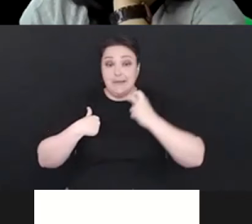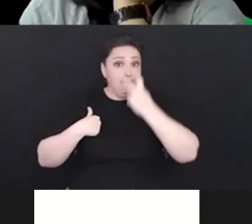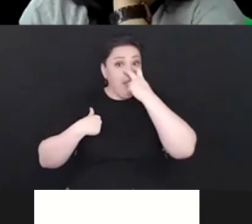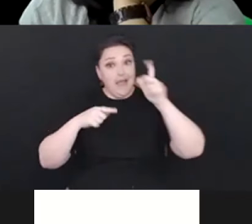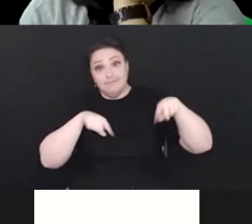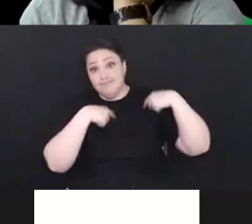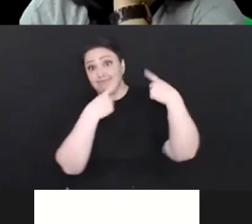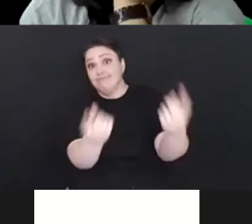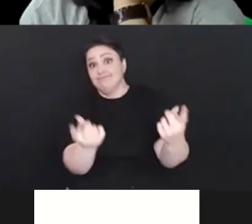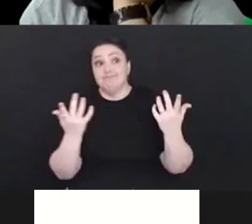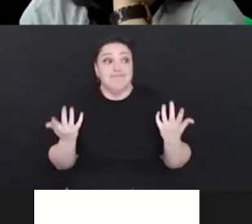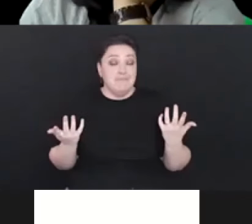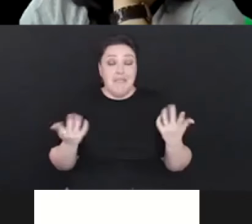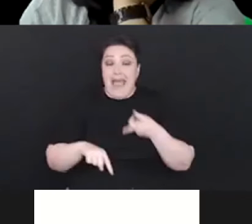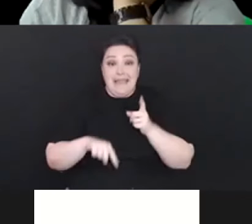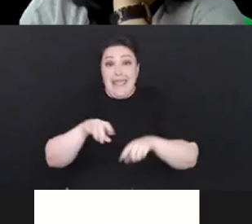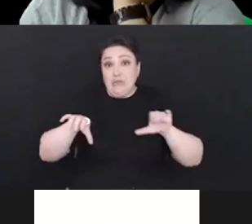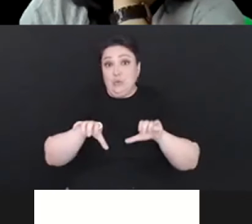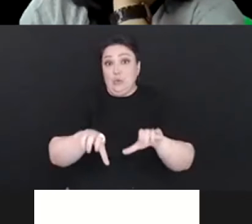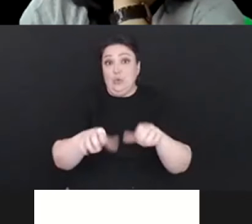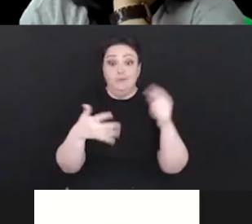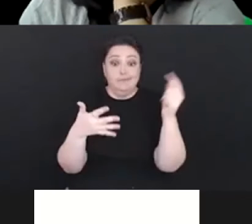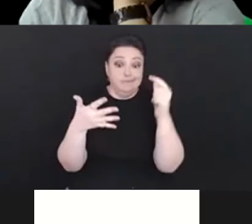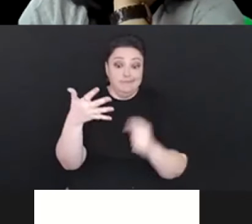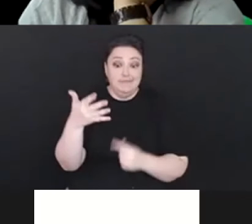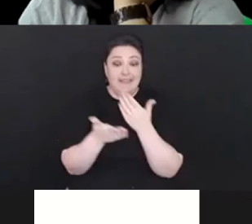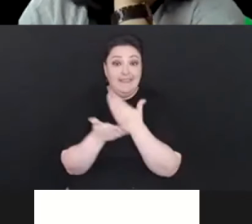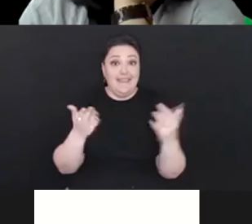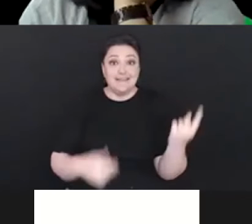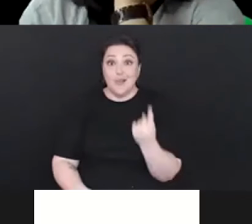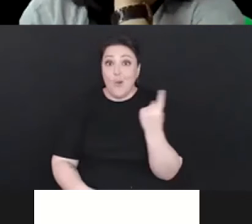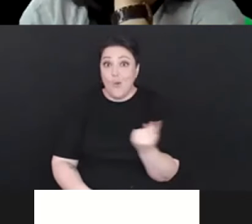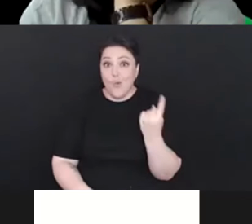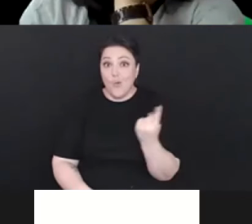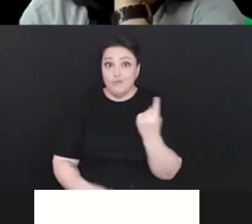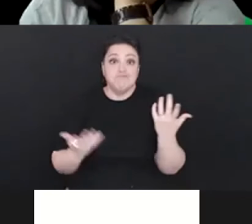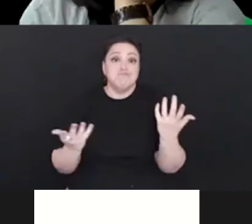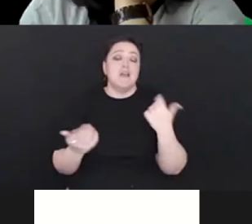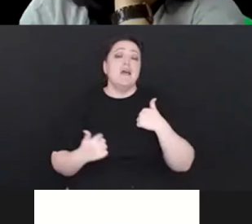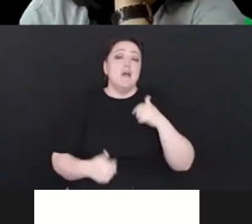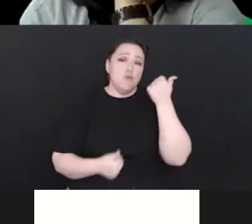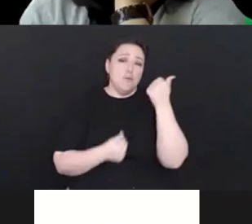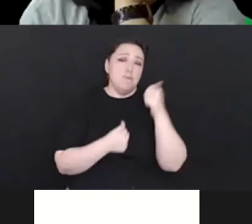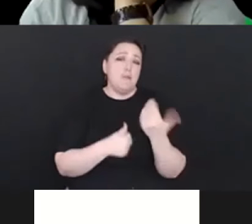ever going to do by myself and I, I remember in speaking on a, um, uh, an event not unrelated